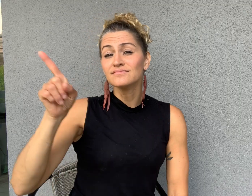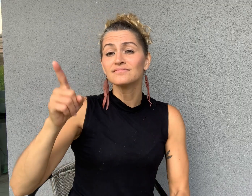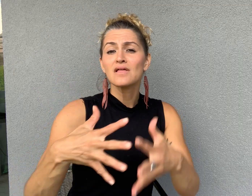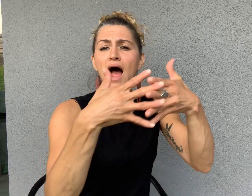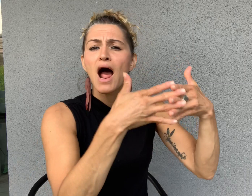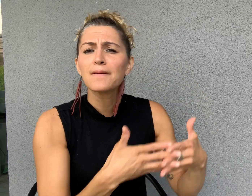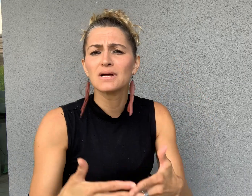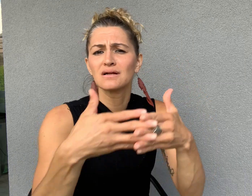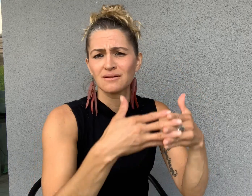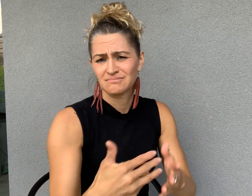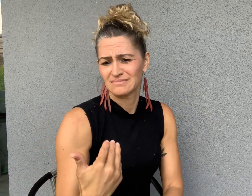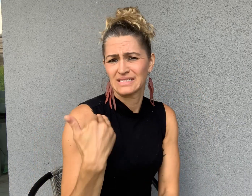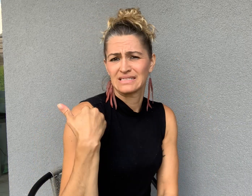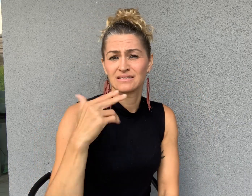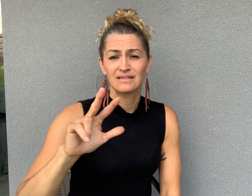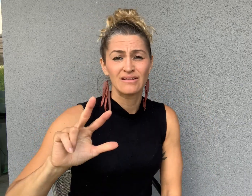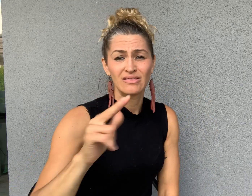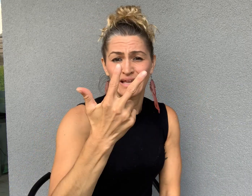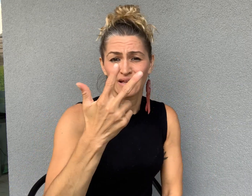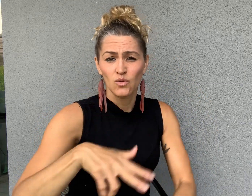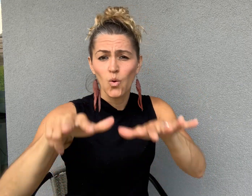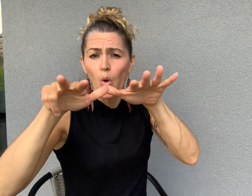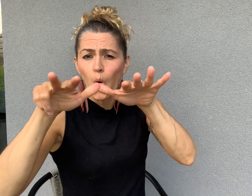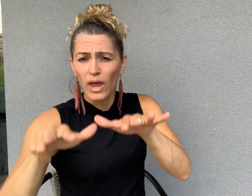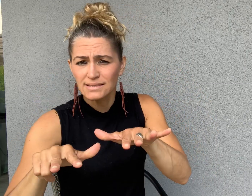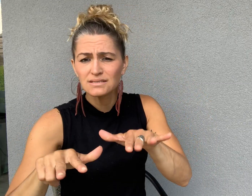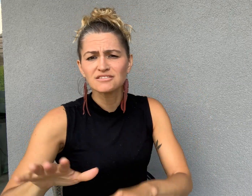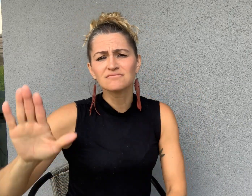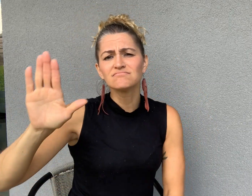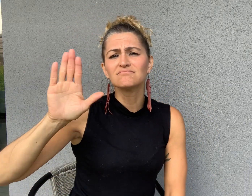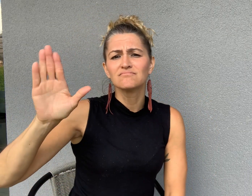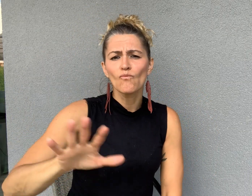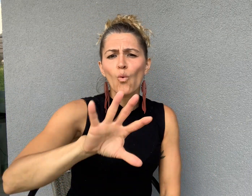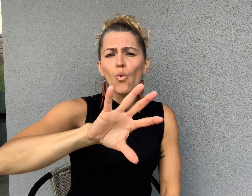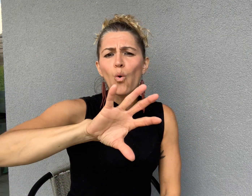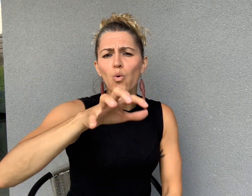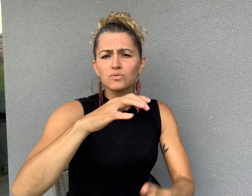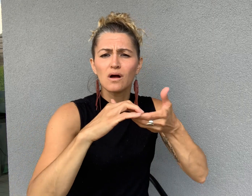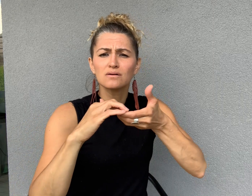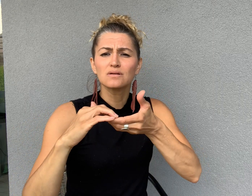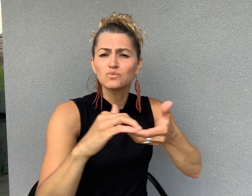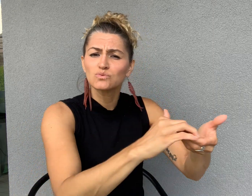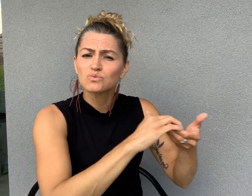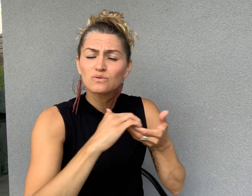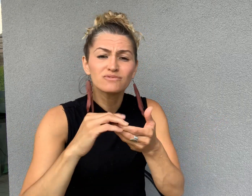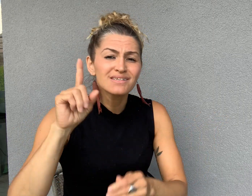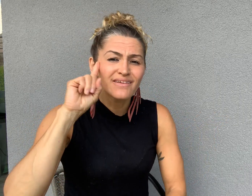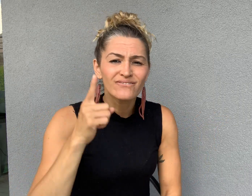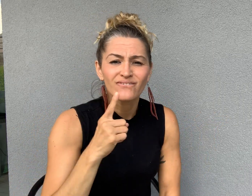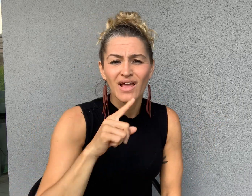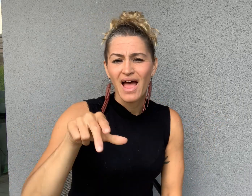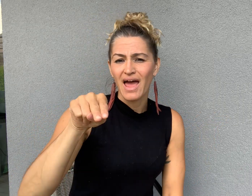On August 3rd, the National Association of the Deaf (NAD)